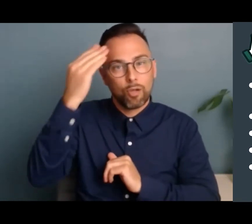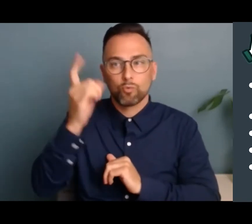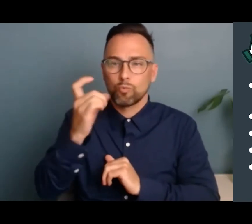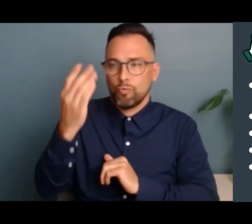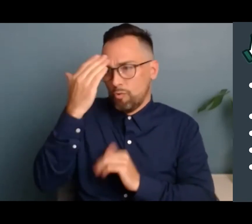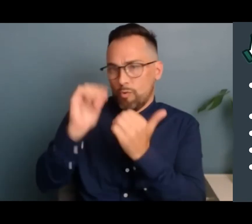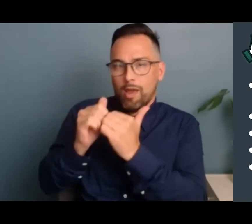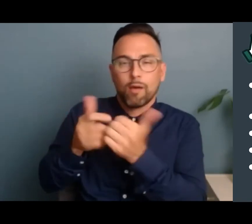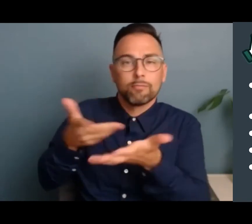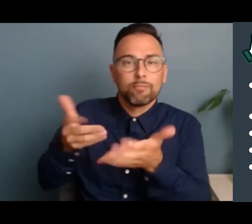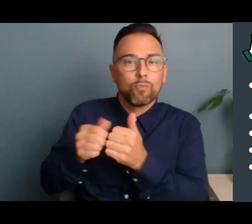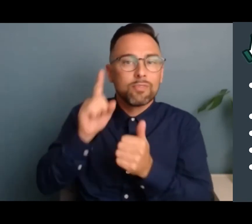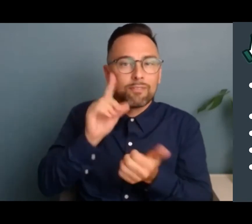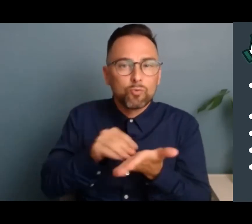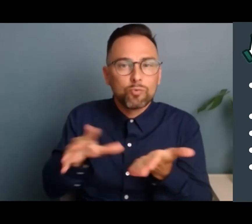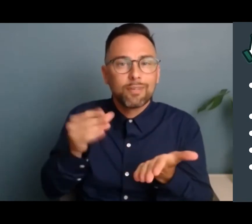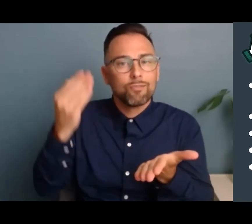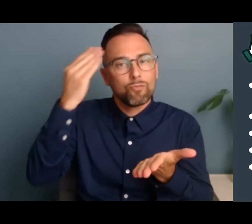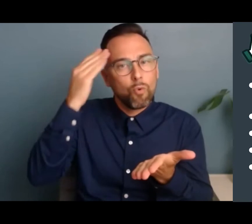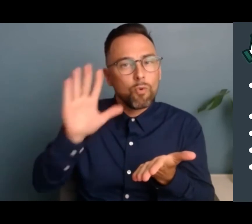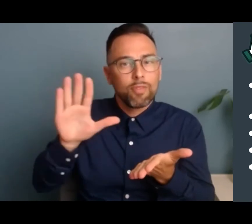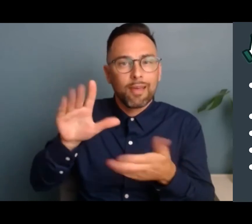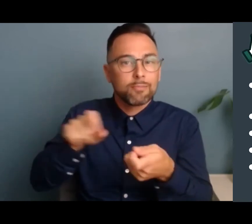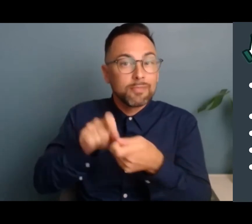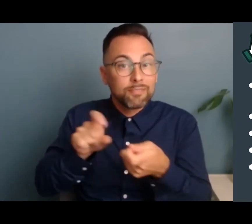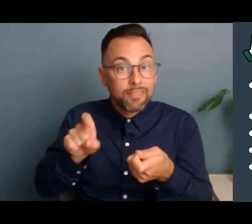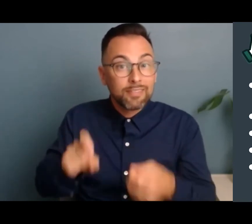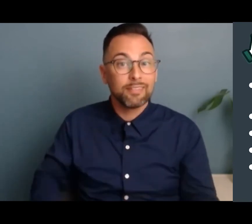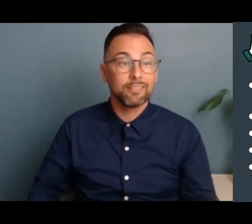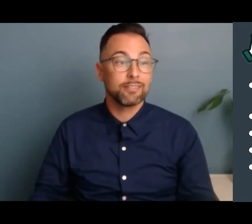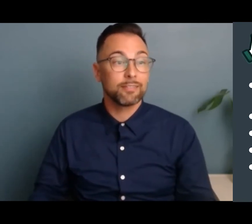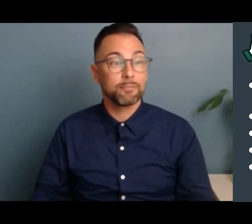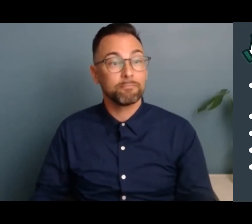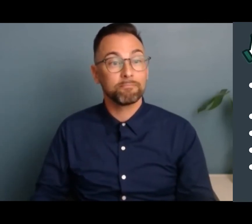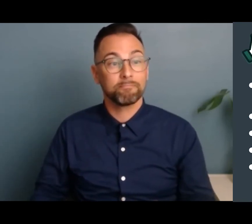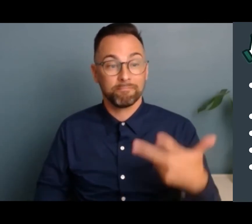in terms of how to engage with deaf students and who know and thoroughly understands their specific needs.